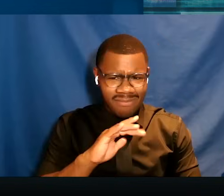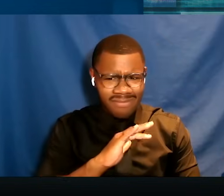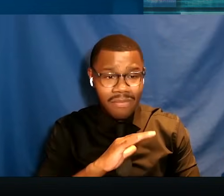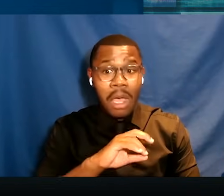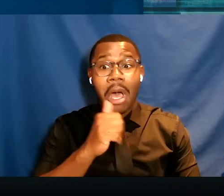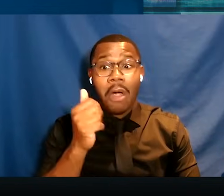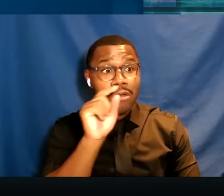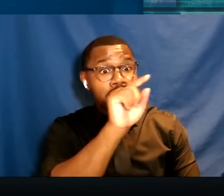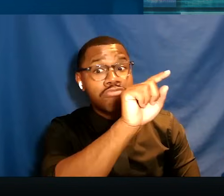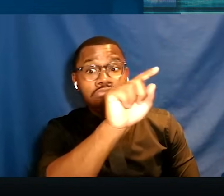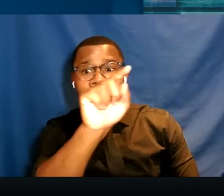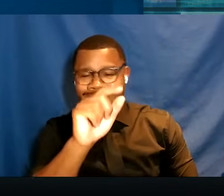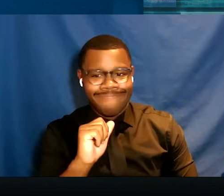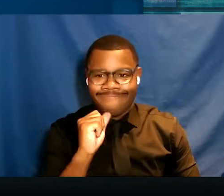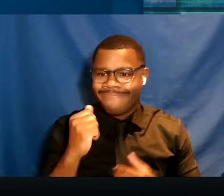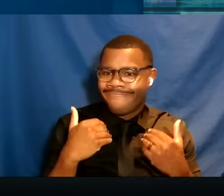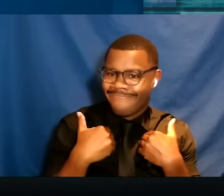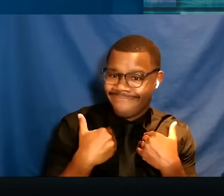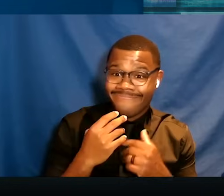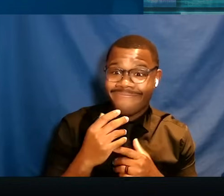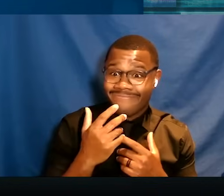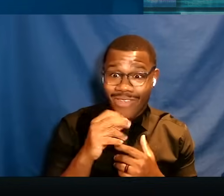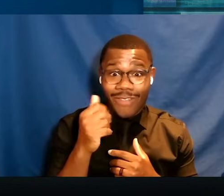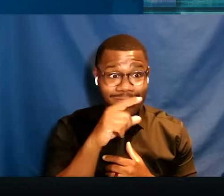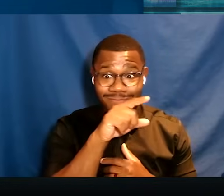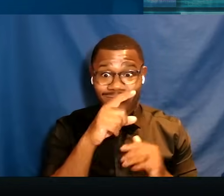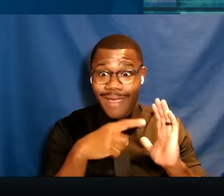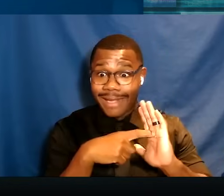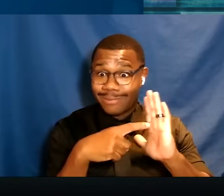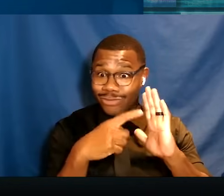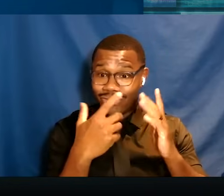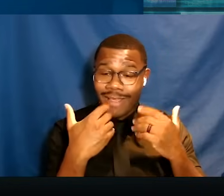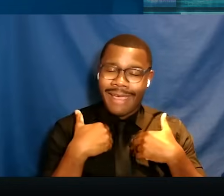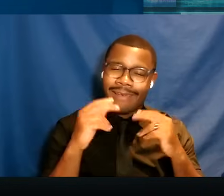There's no other form of exhibition that has its own extra amount of money